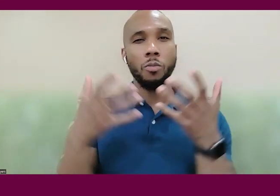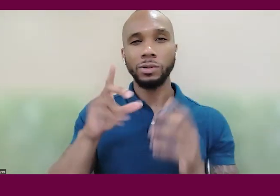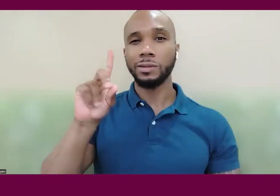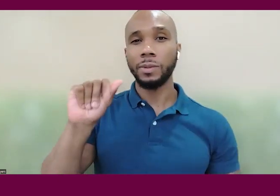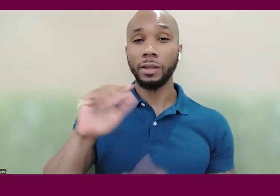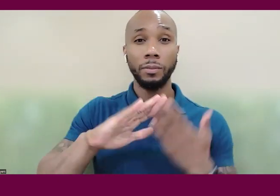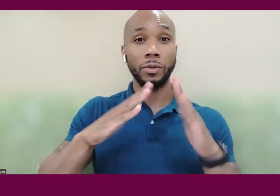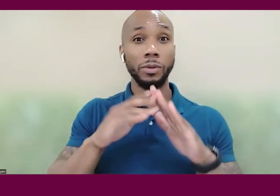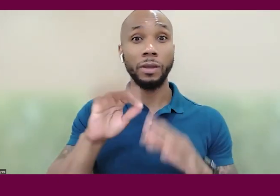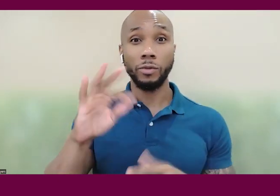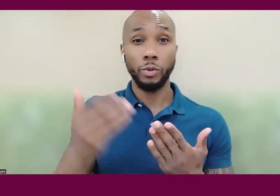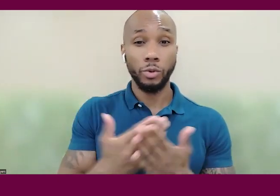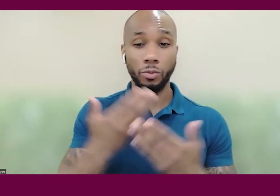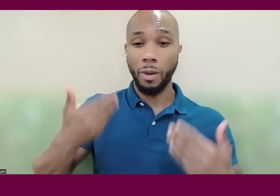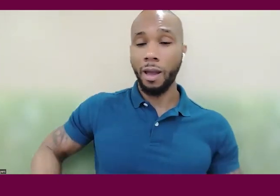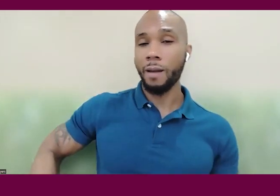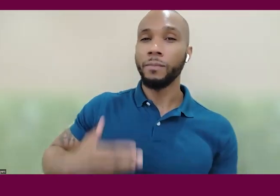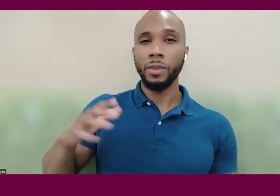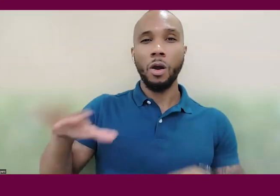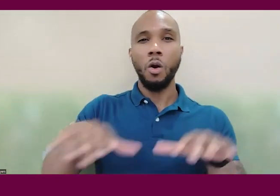If you're new here, I'm your host, Ashley Inkumsah.